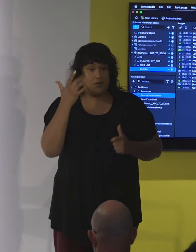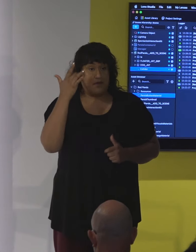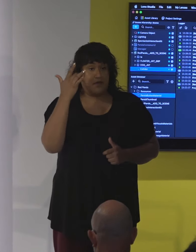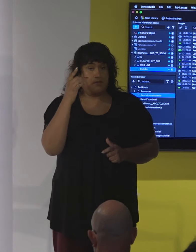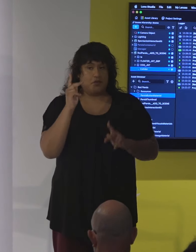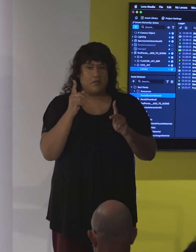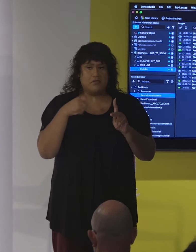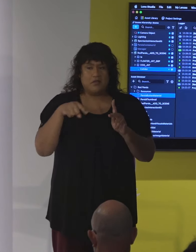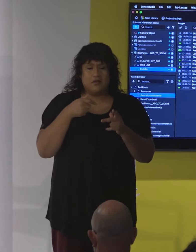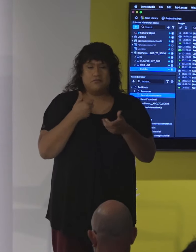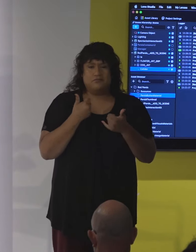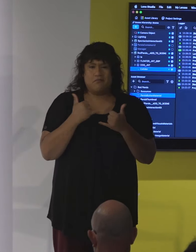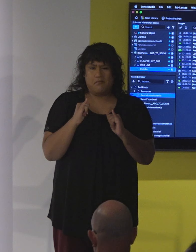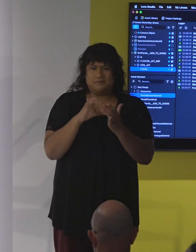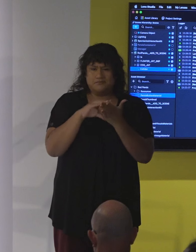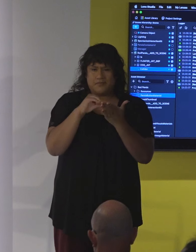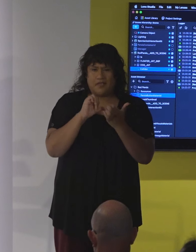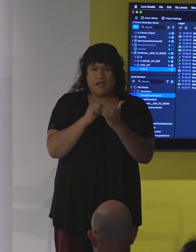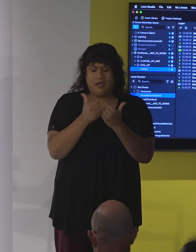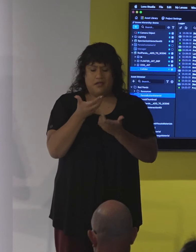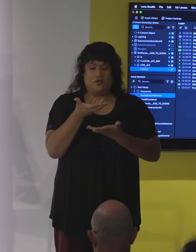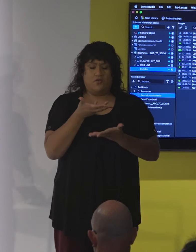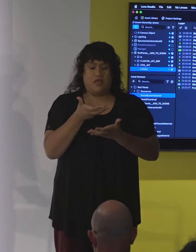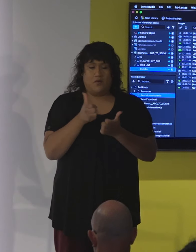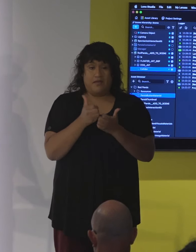how to interact with their hands. Let's give 'em a little bit more of a buffer.